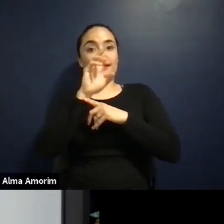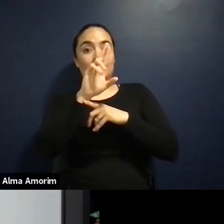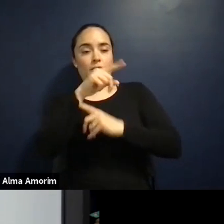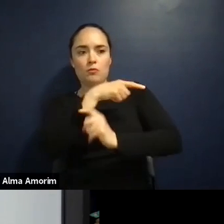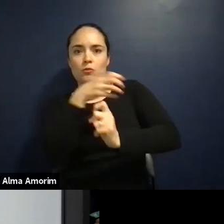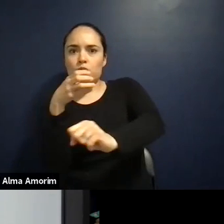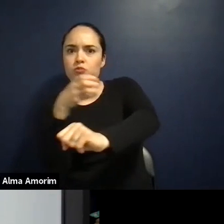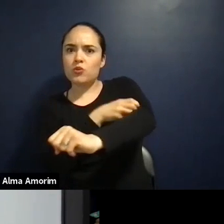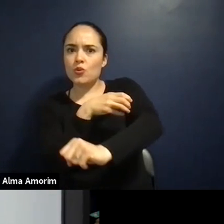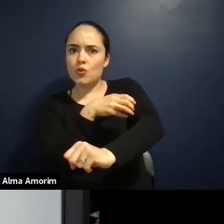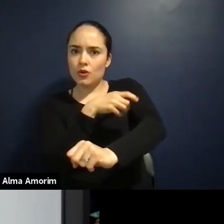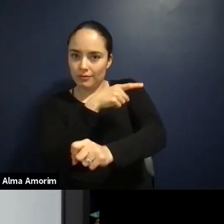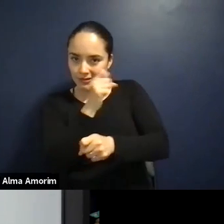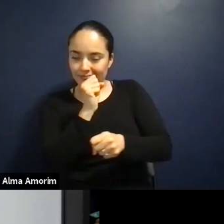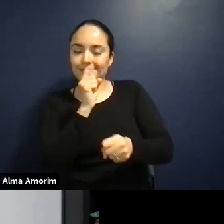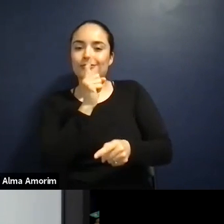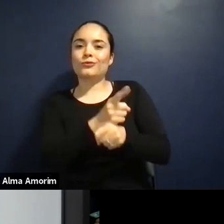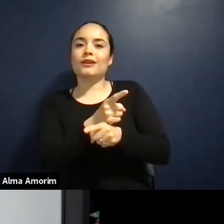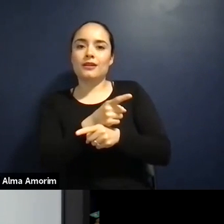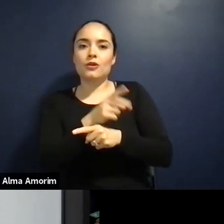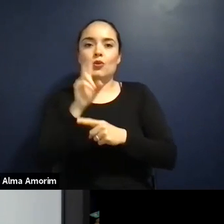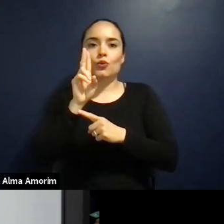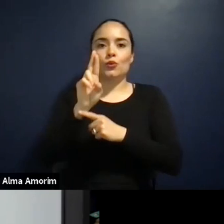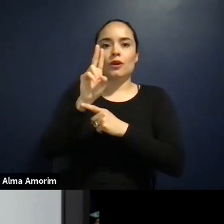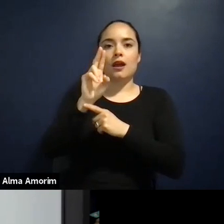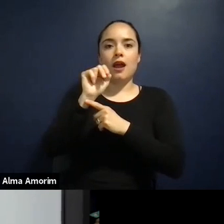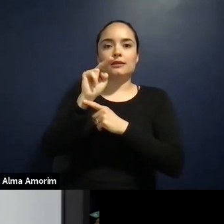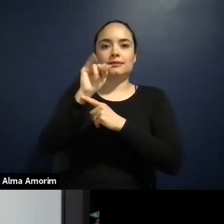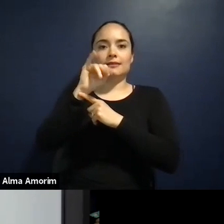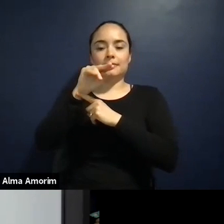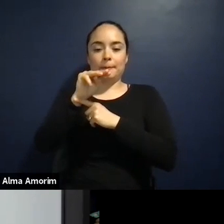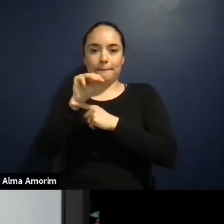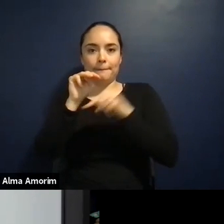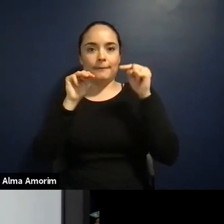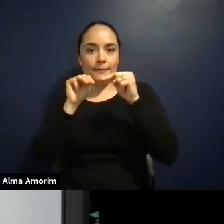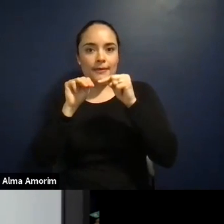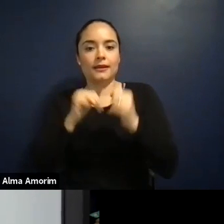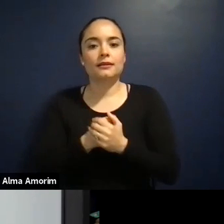for example, in fuel rods. yeah that could be a good fuel source, for sure.